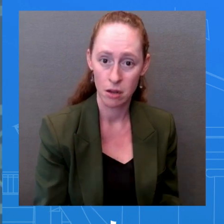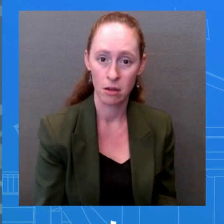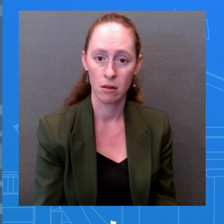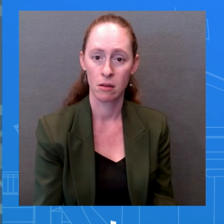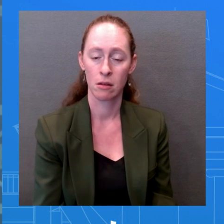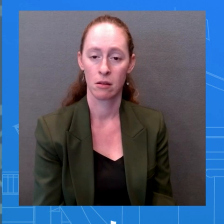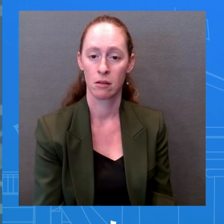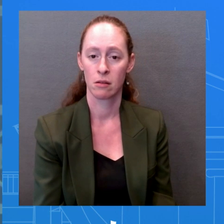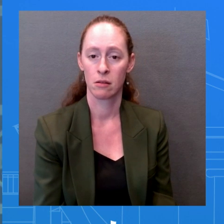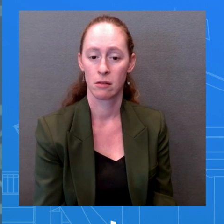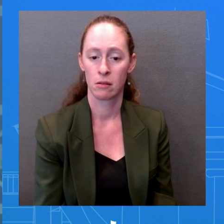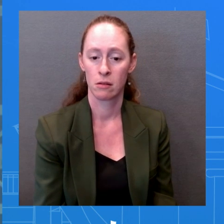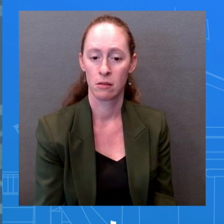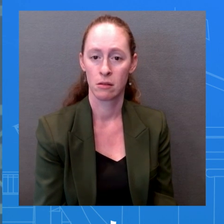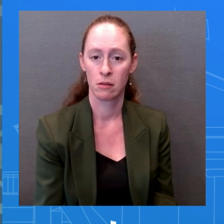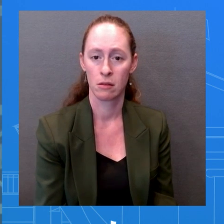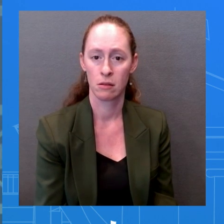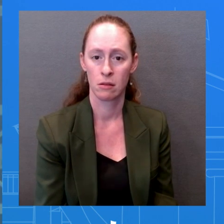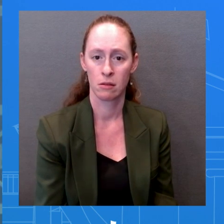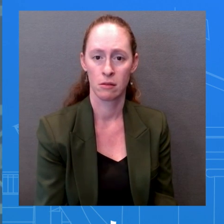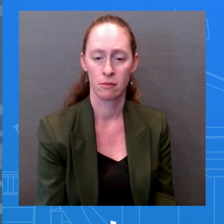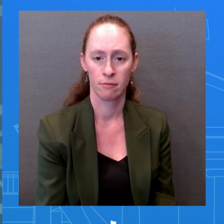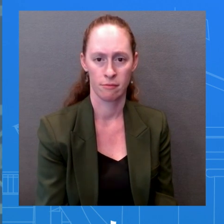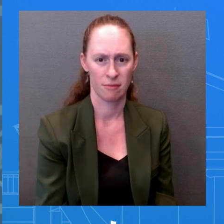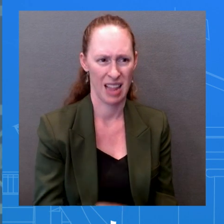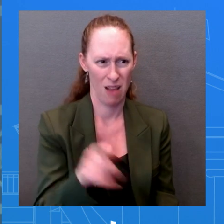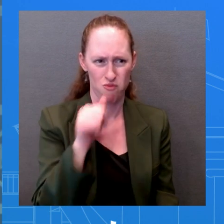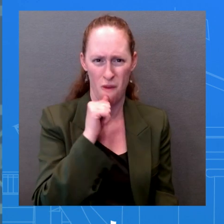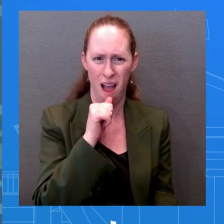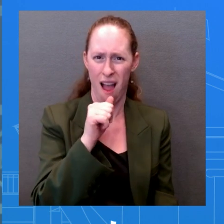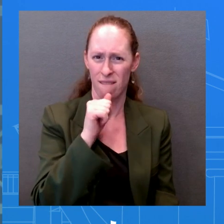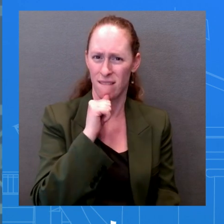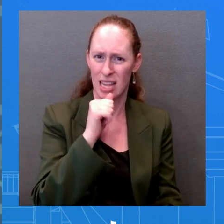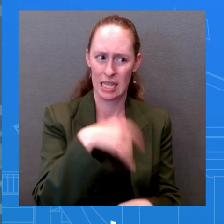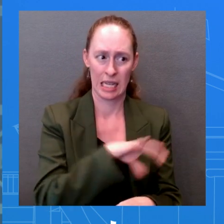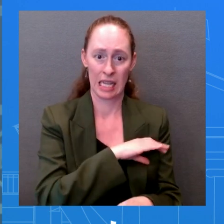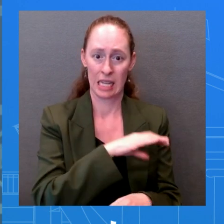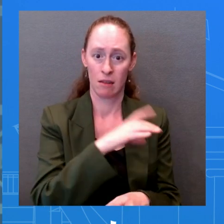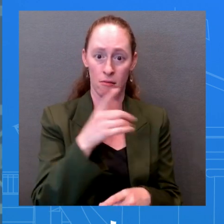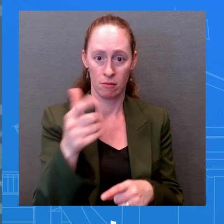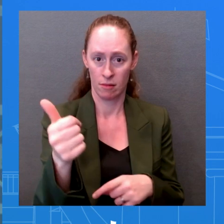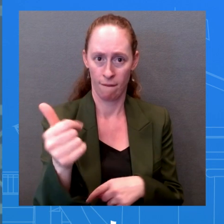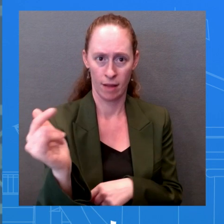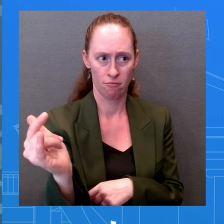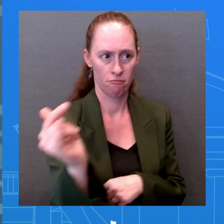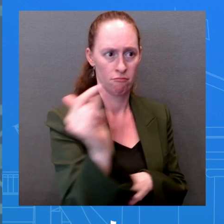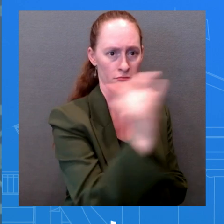We have warned private citizens not to travel to Russia, owing to -- Russia --